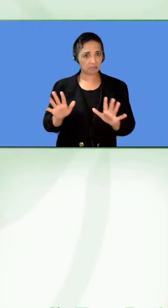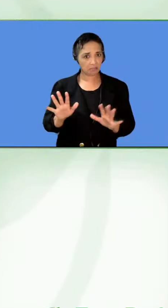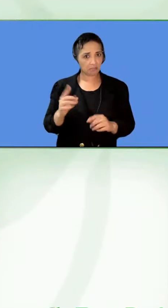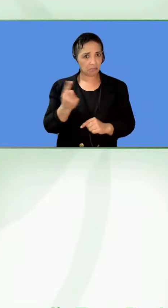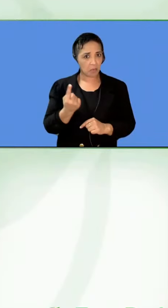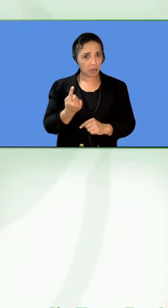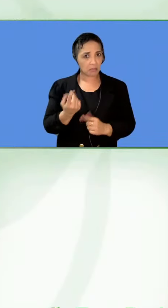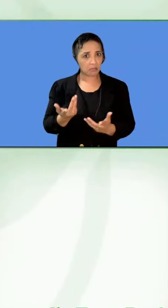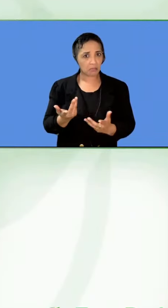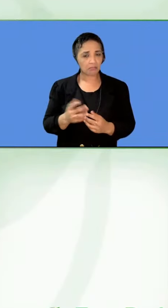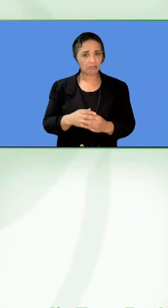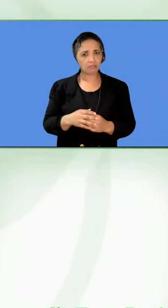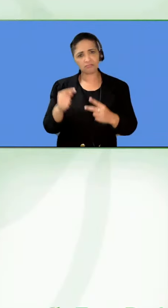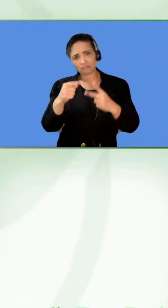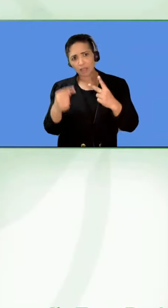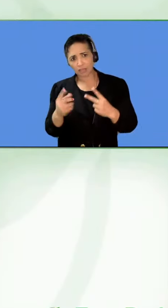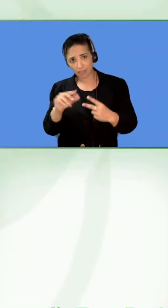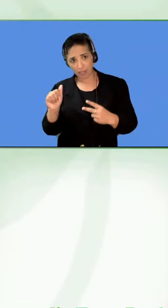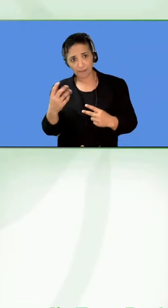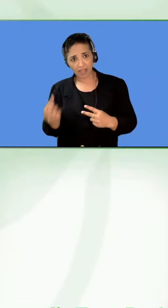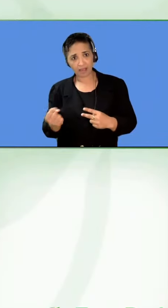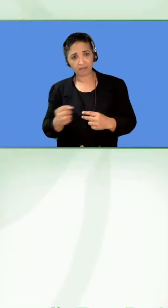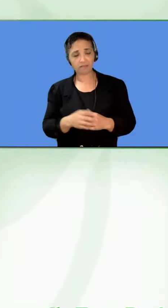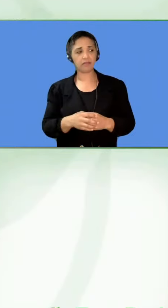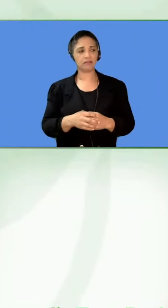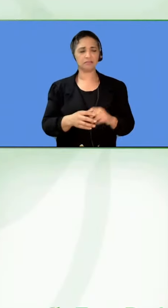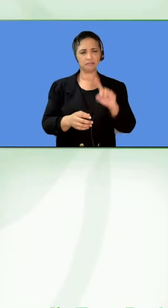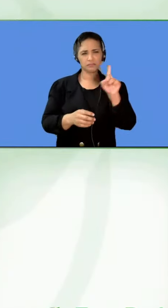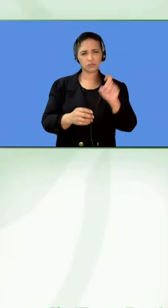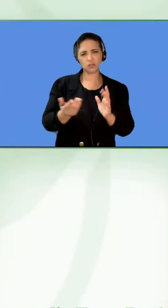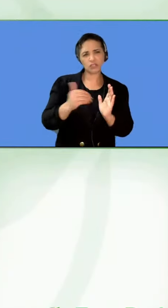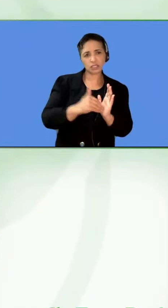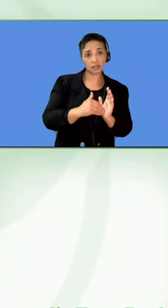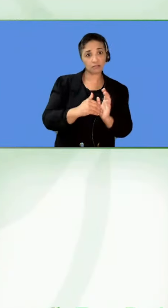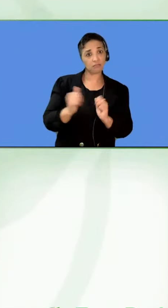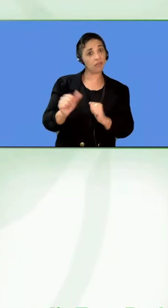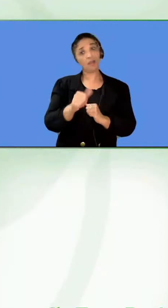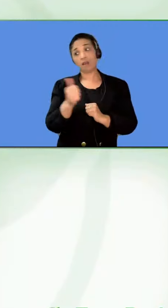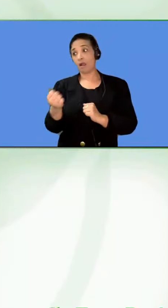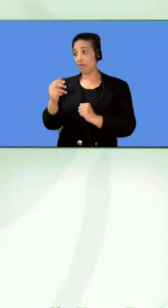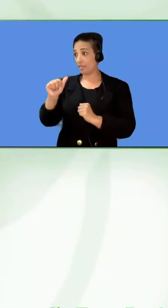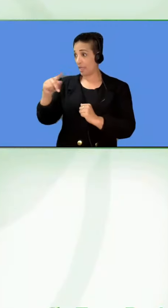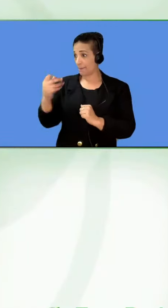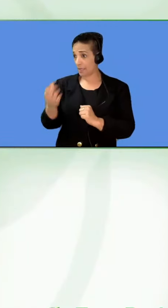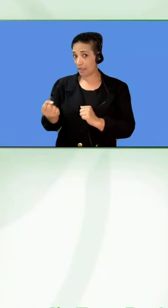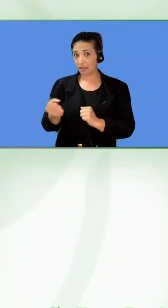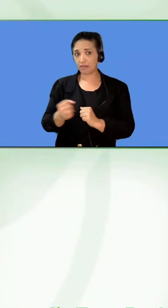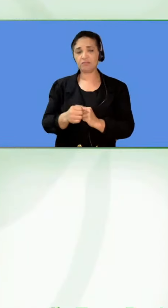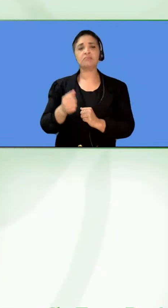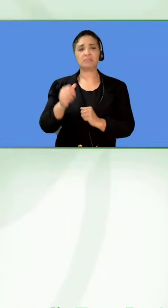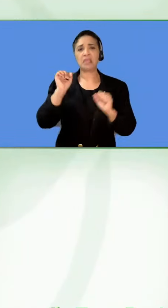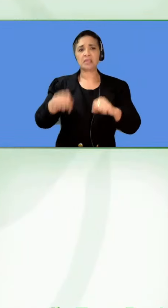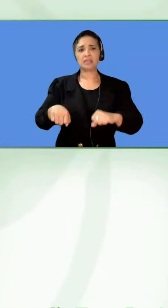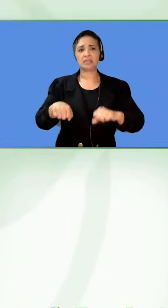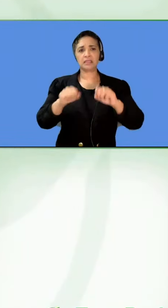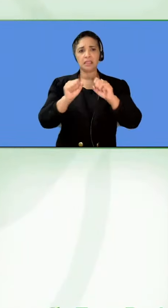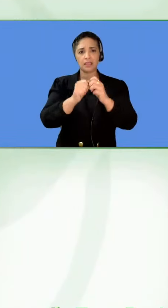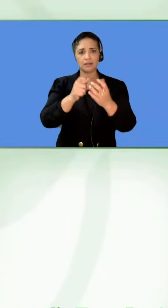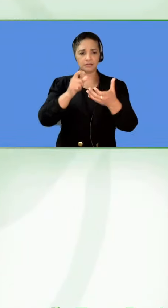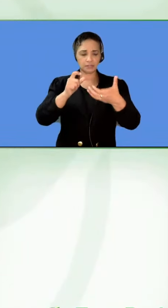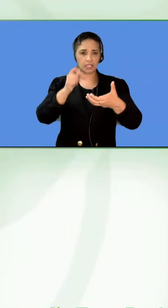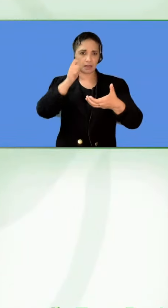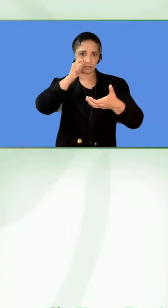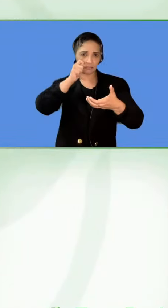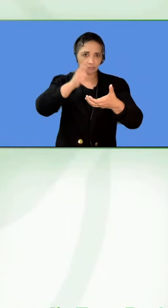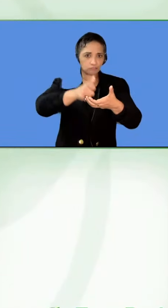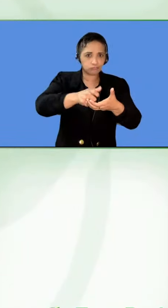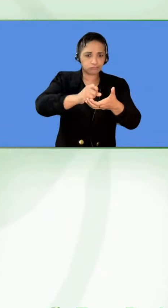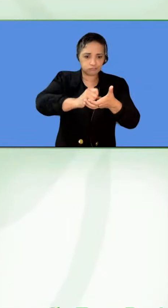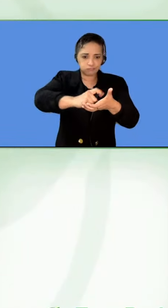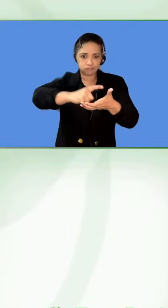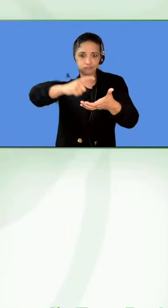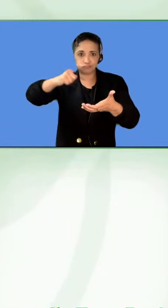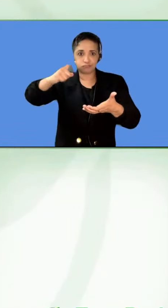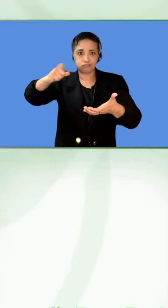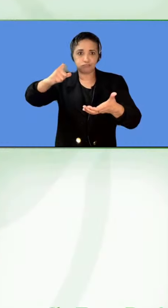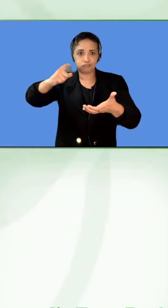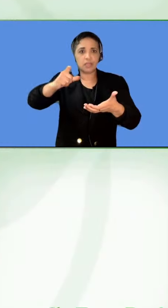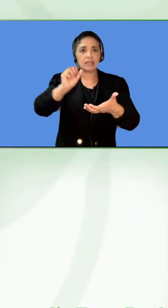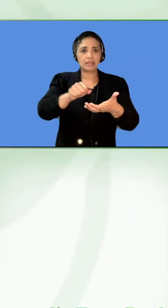I also use a magnification app to scan documents to listen to it, or to enhance